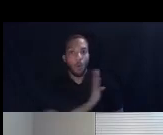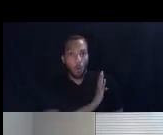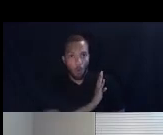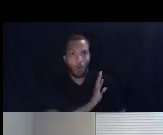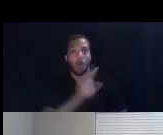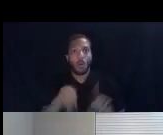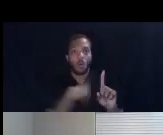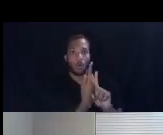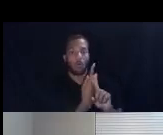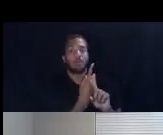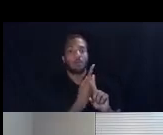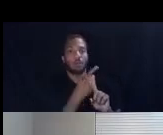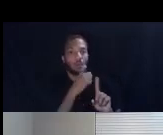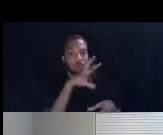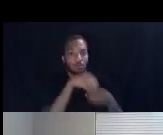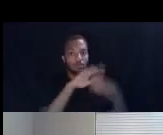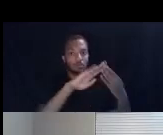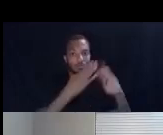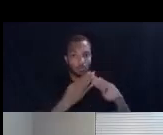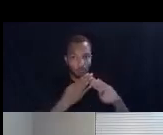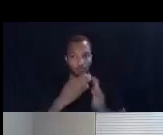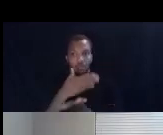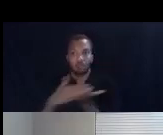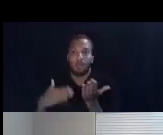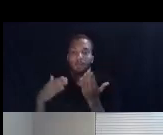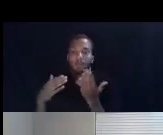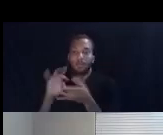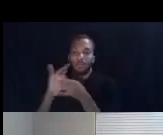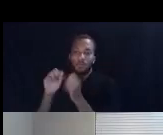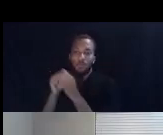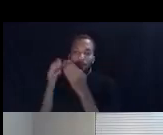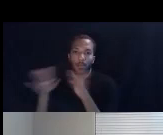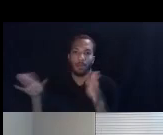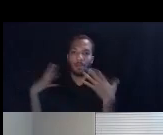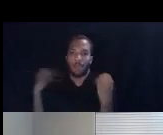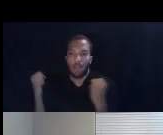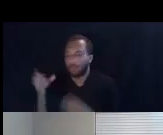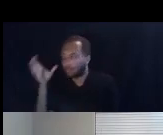and one that's CBOs and local public health. And we are working together